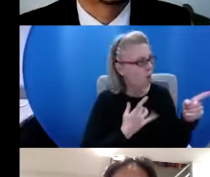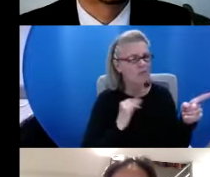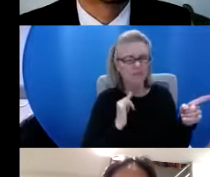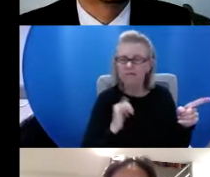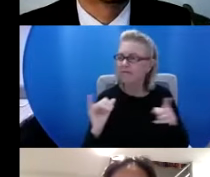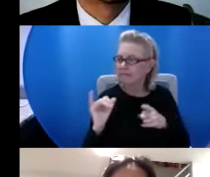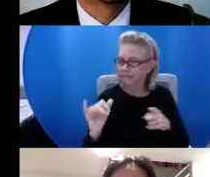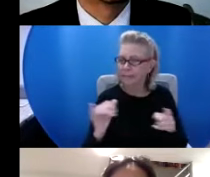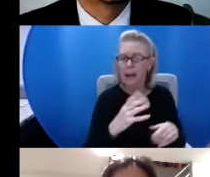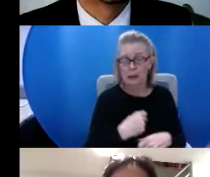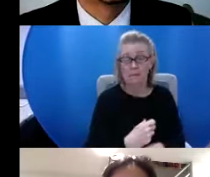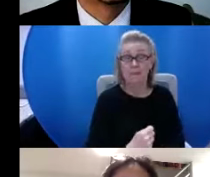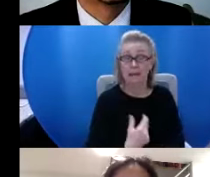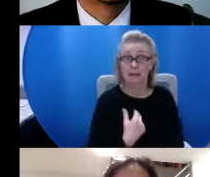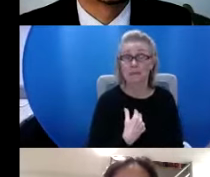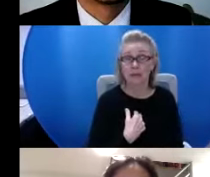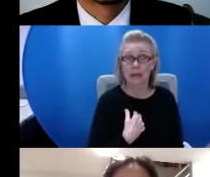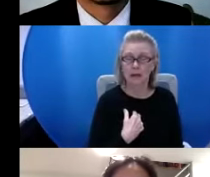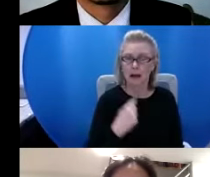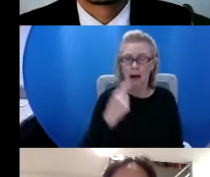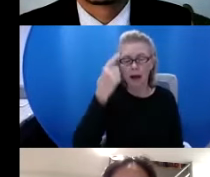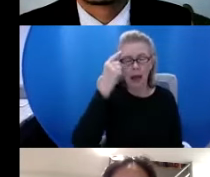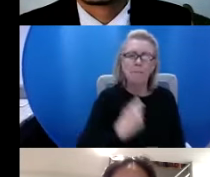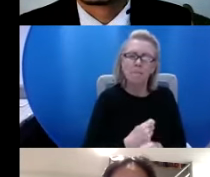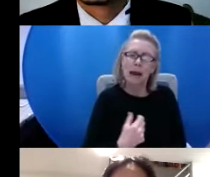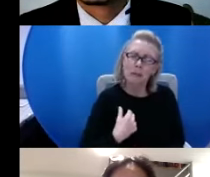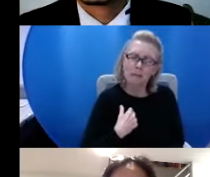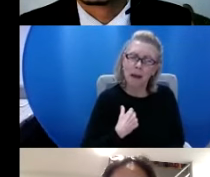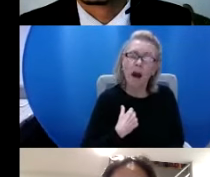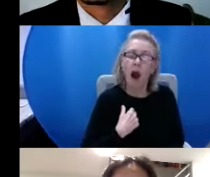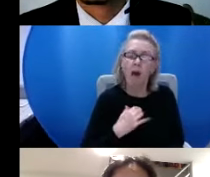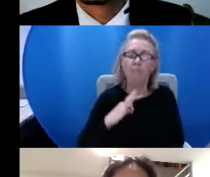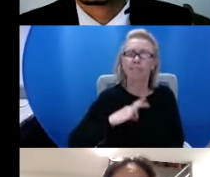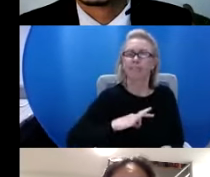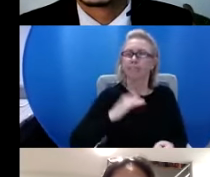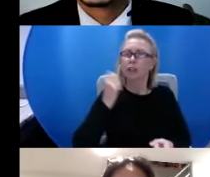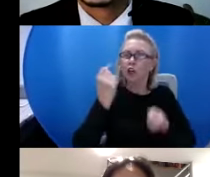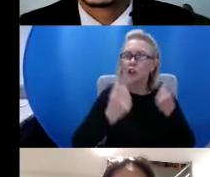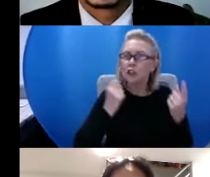made me—same. It made me gain an understanding of the students in the class and the professors